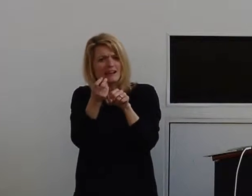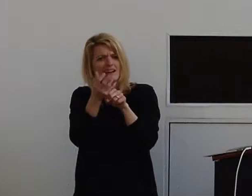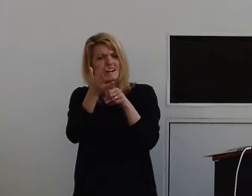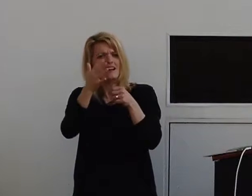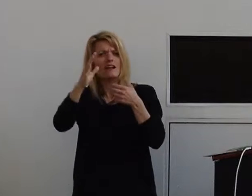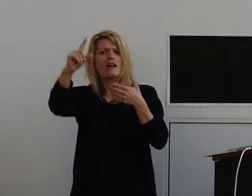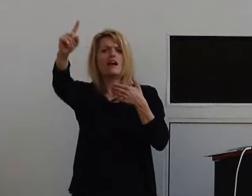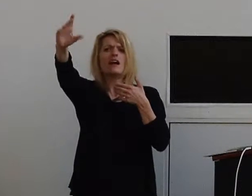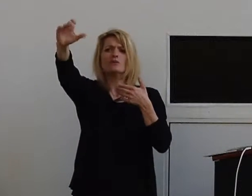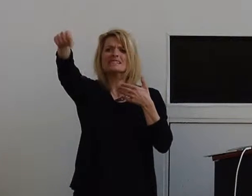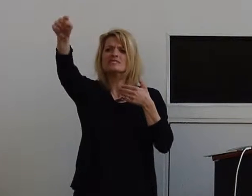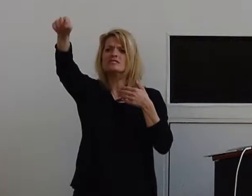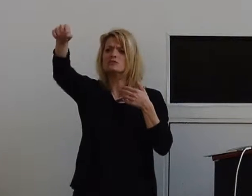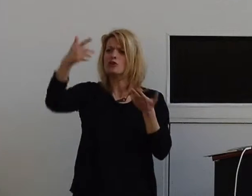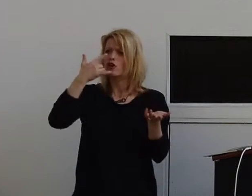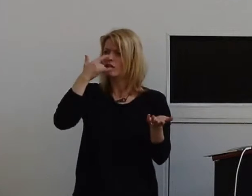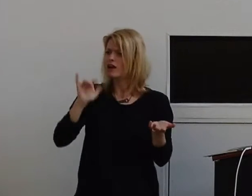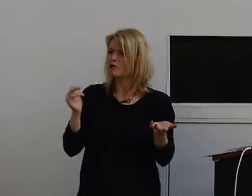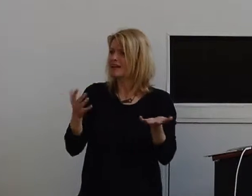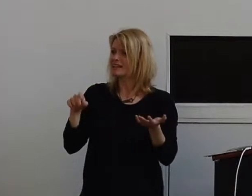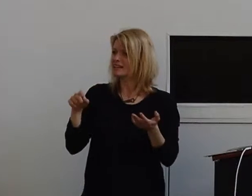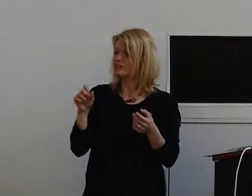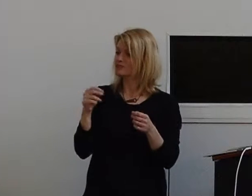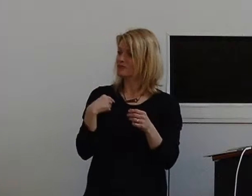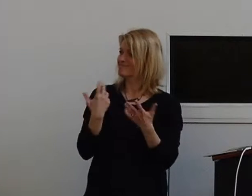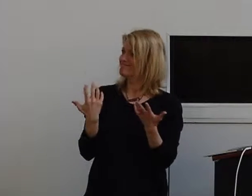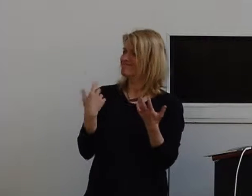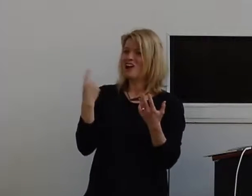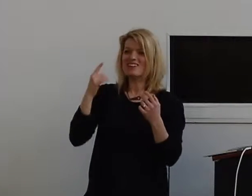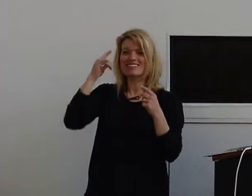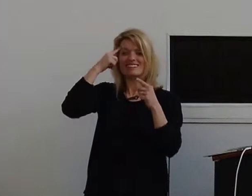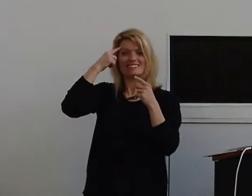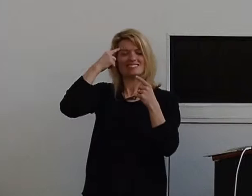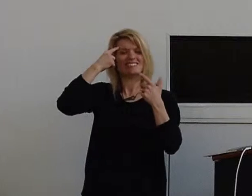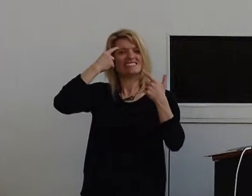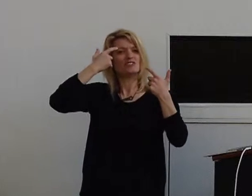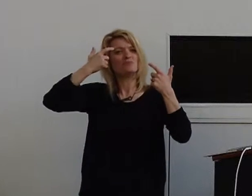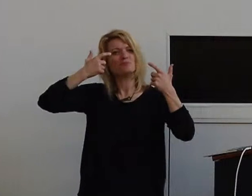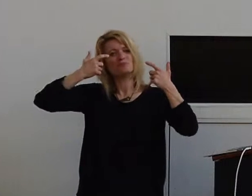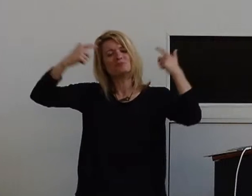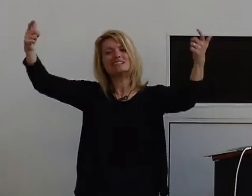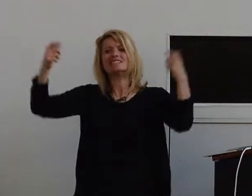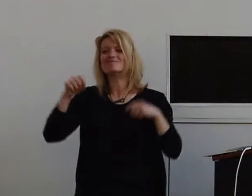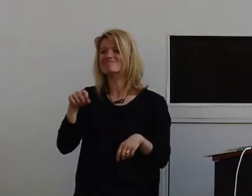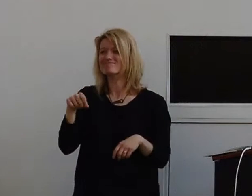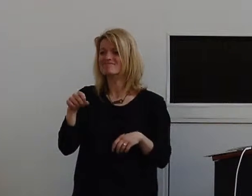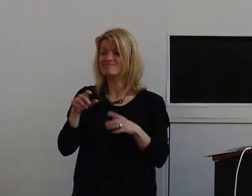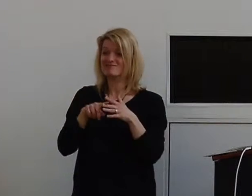was to think about a hundred years from now. What will that look like? I often think about that overarching question.